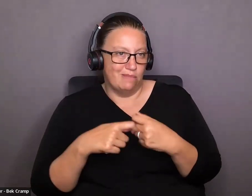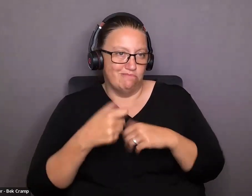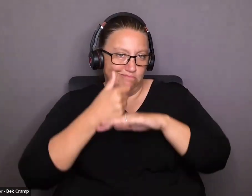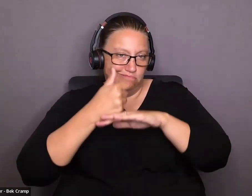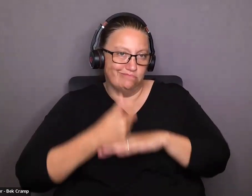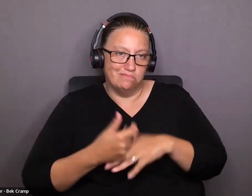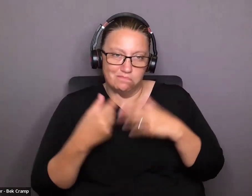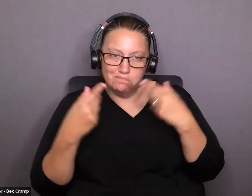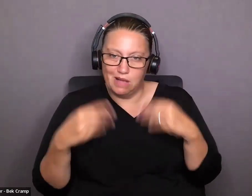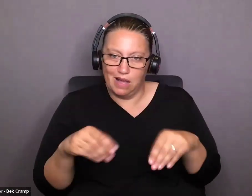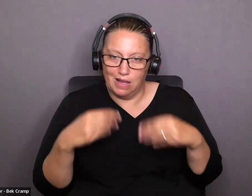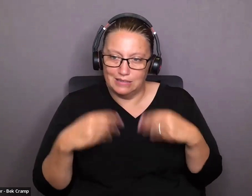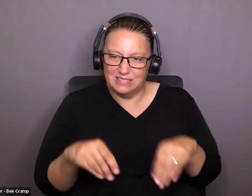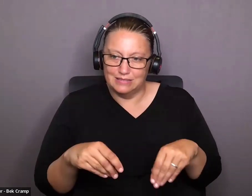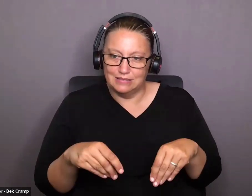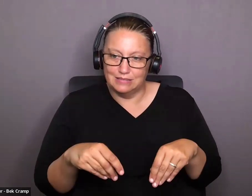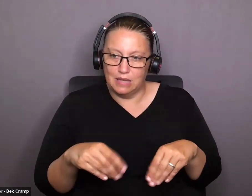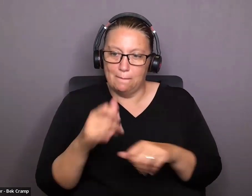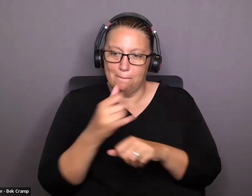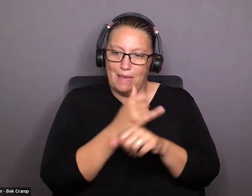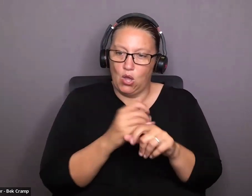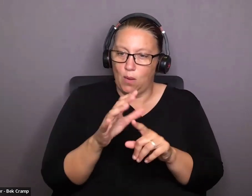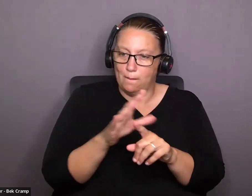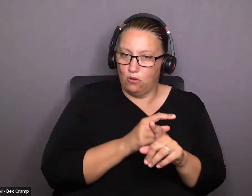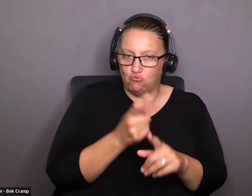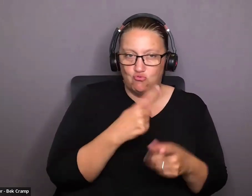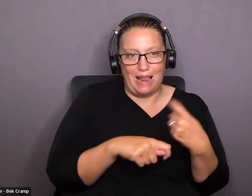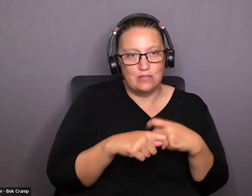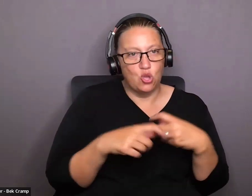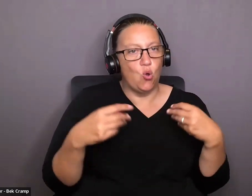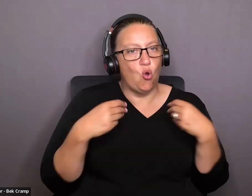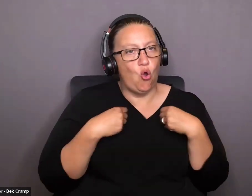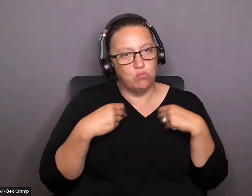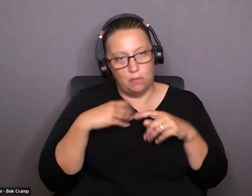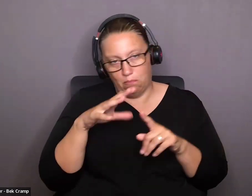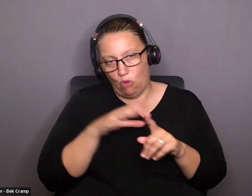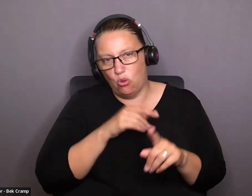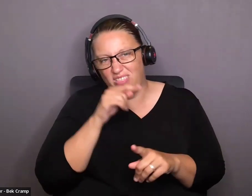has been replaced by a corporate model is another challenge being faced.